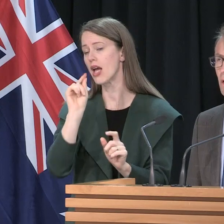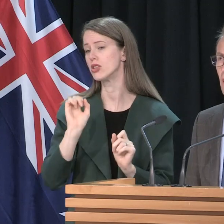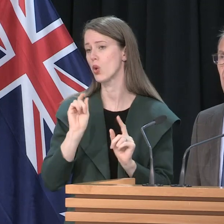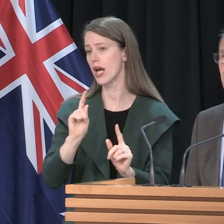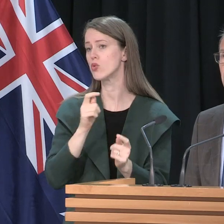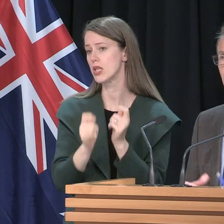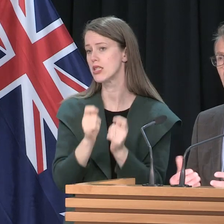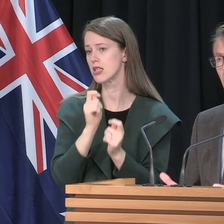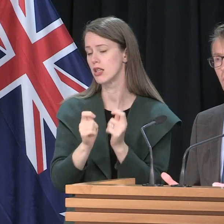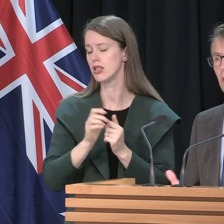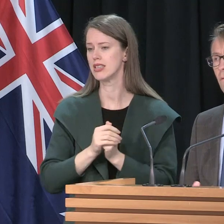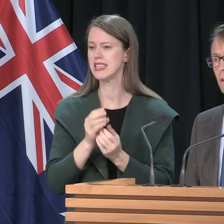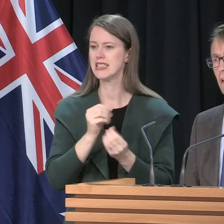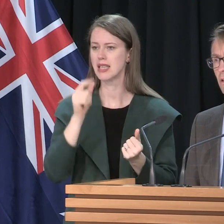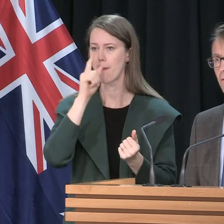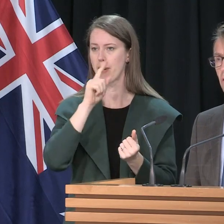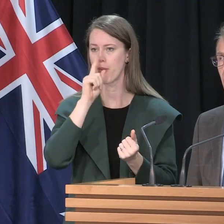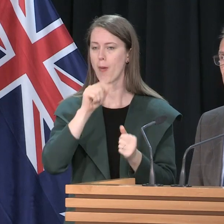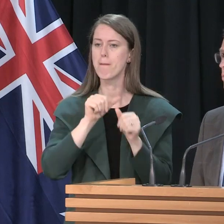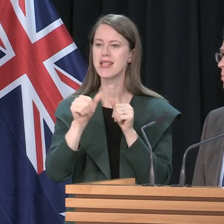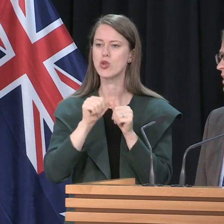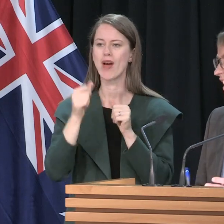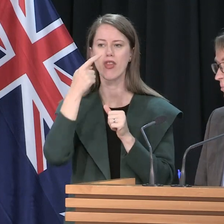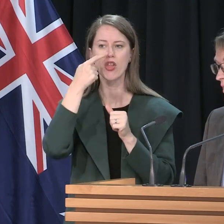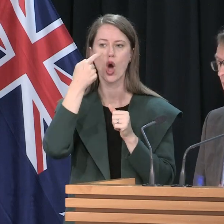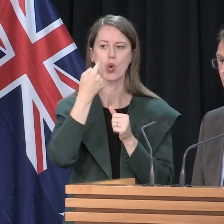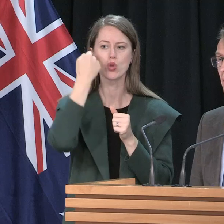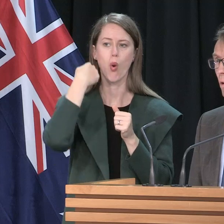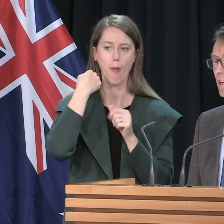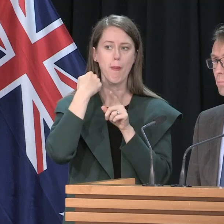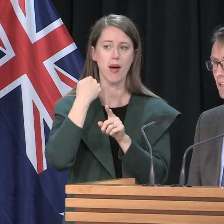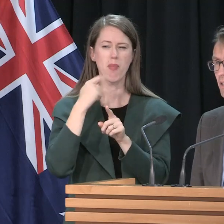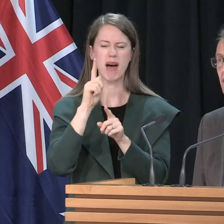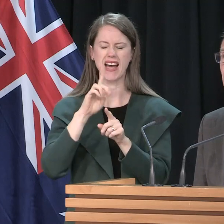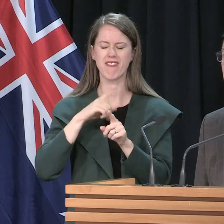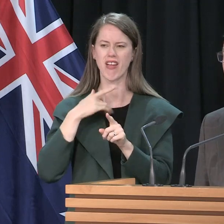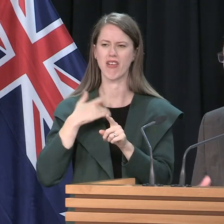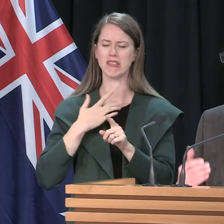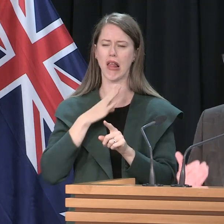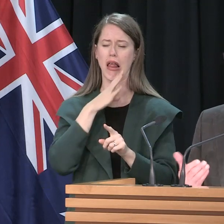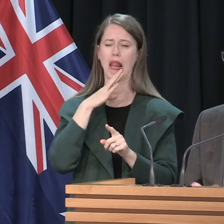just a throat swab is an acceptable test to be done in